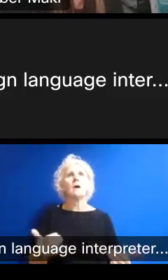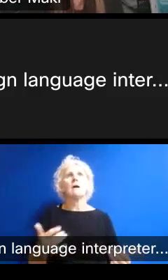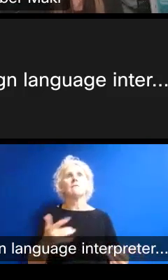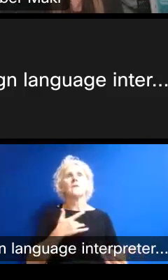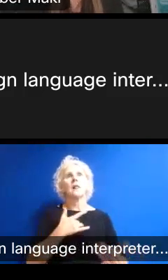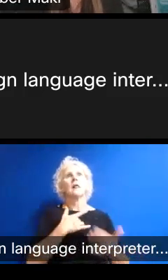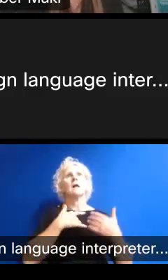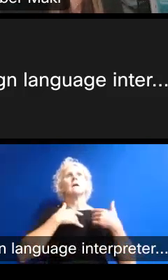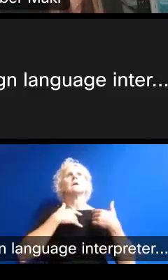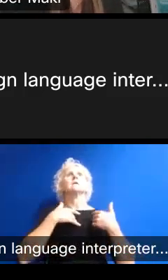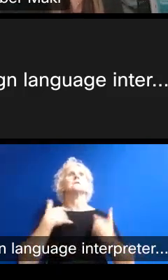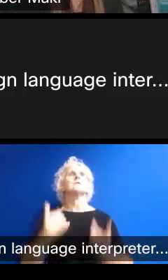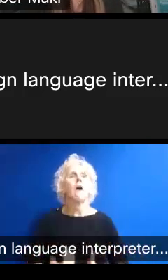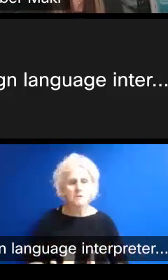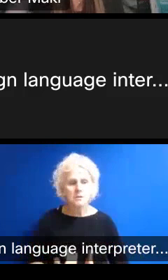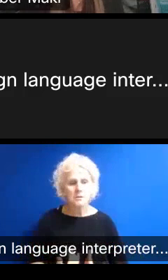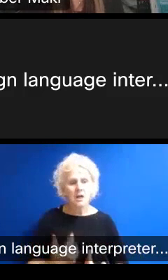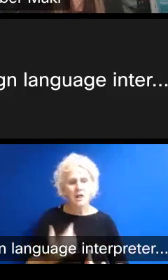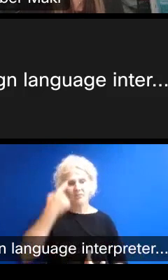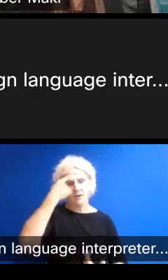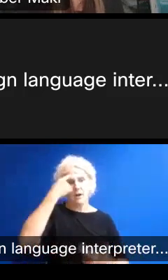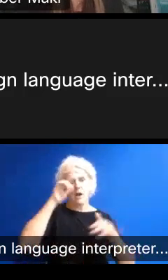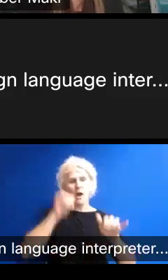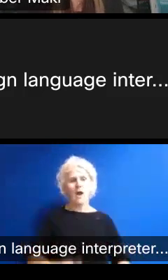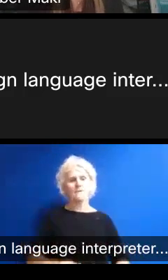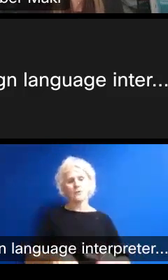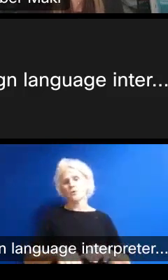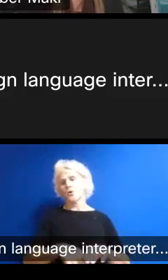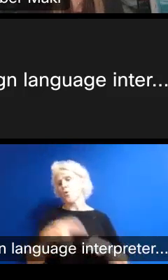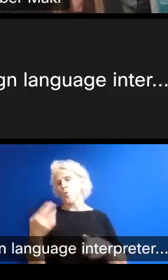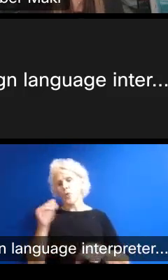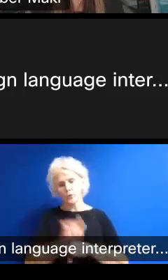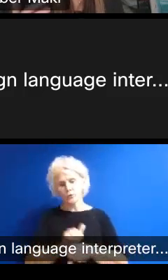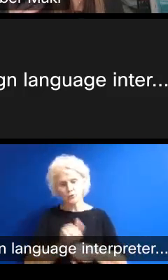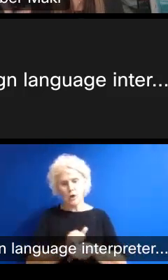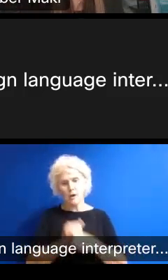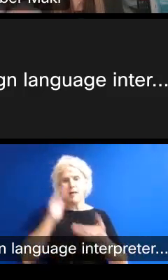thinking they have to quit their jobs or drop hours at work and they're really in fear of